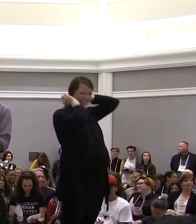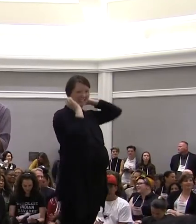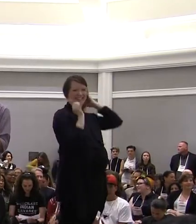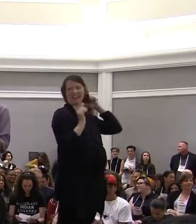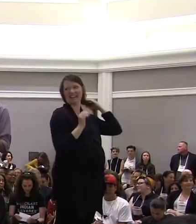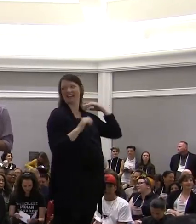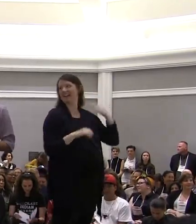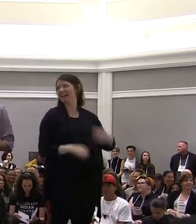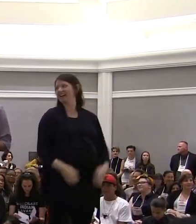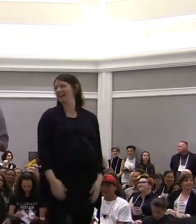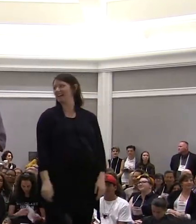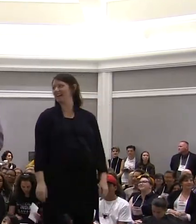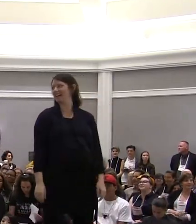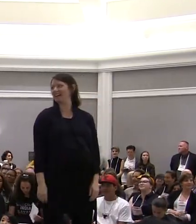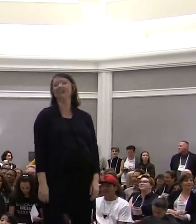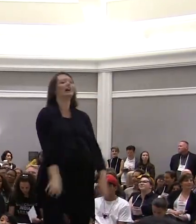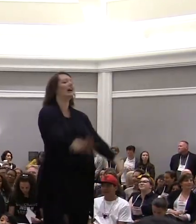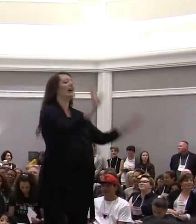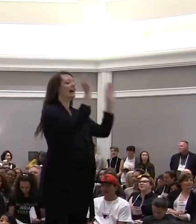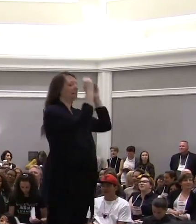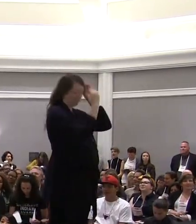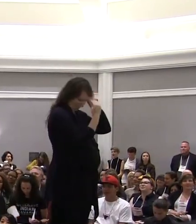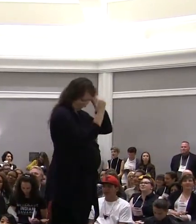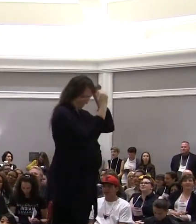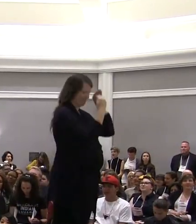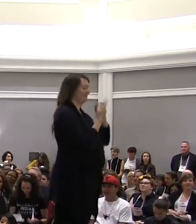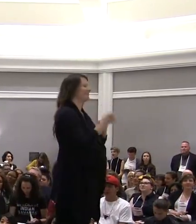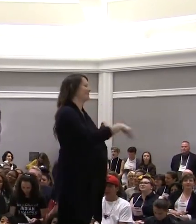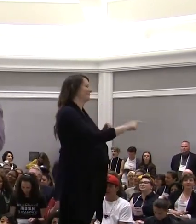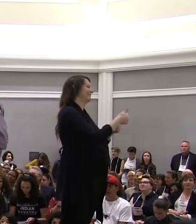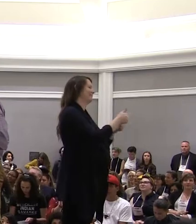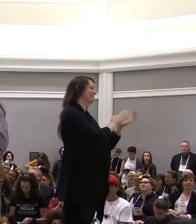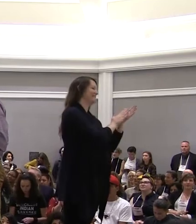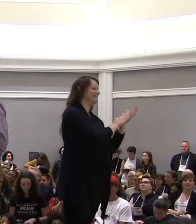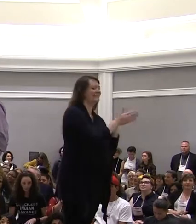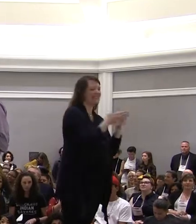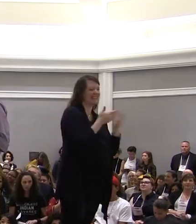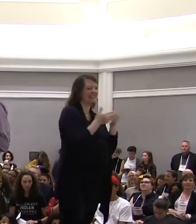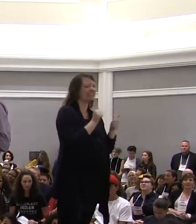And to you, we tipped our hats. So I'm going to pass it off to...